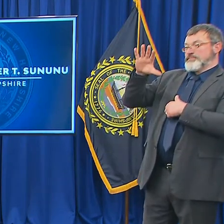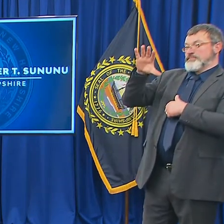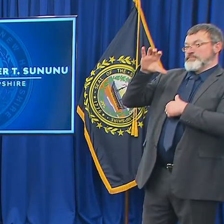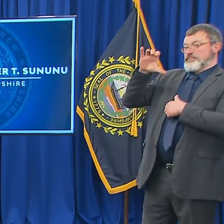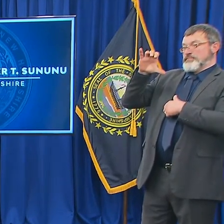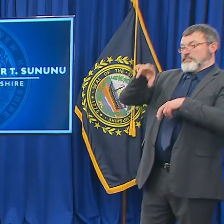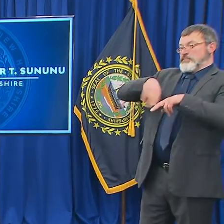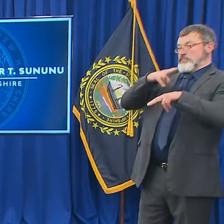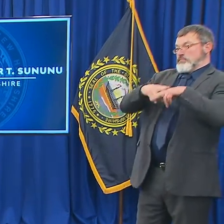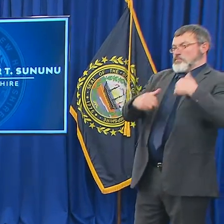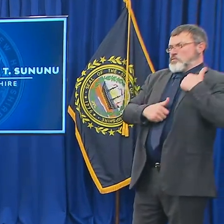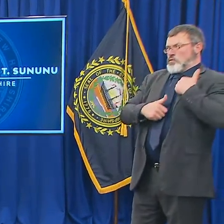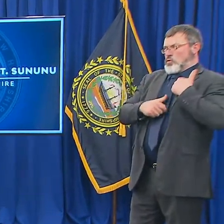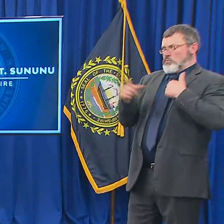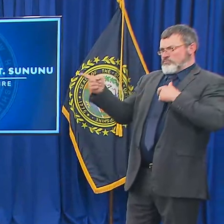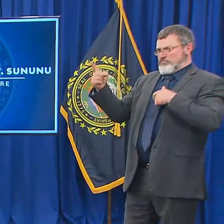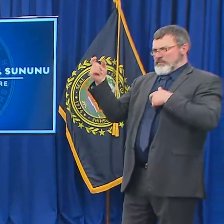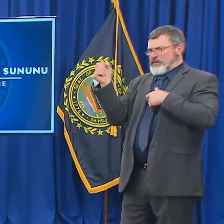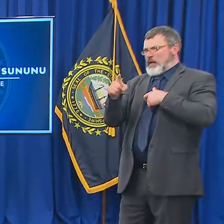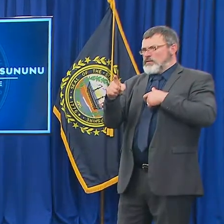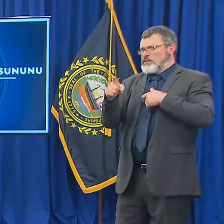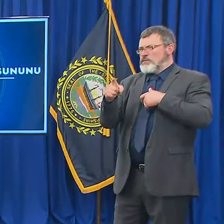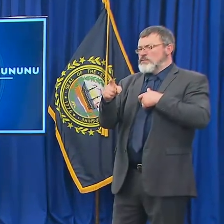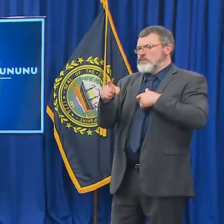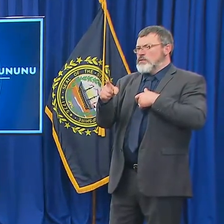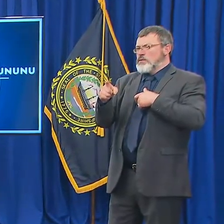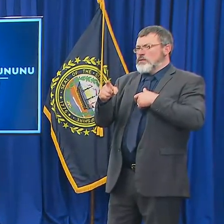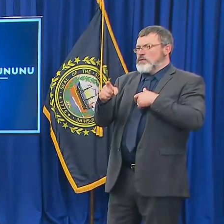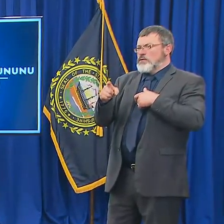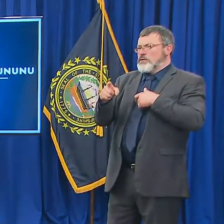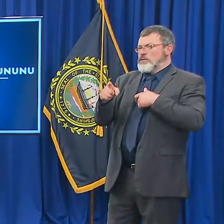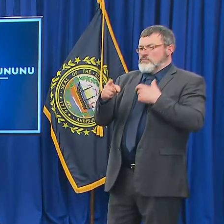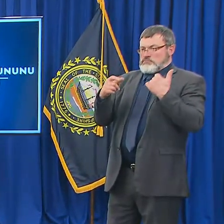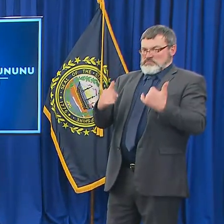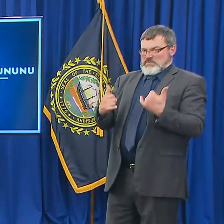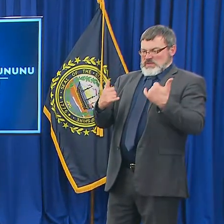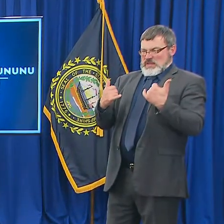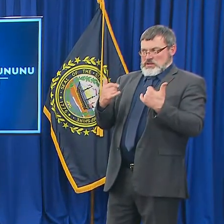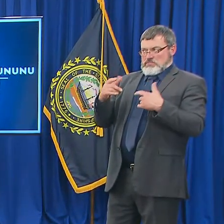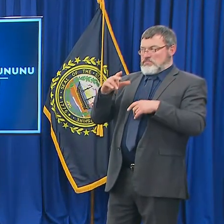But nursing has a little west George Town in the middle of their crisis with over half